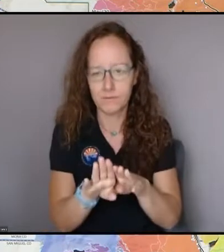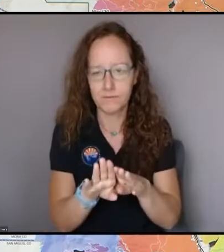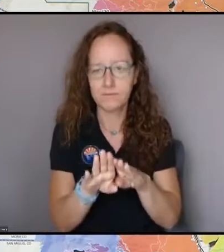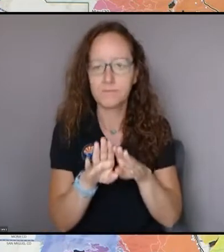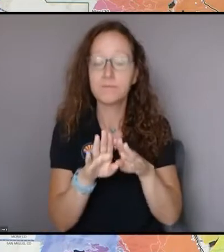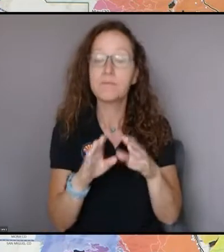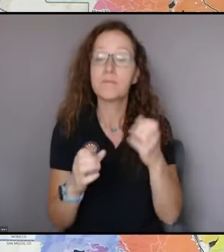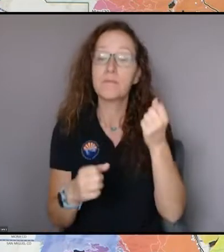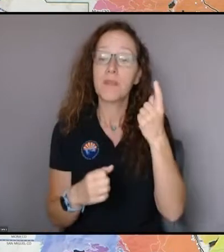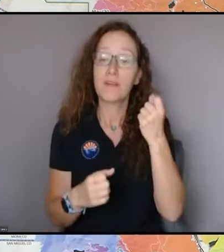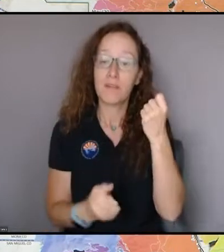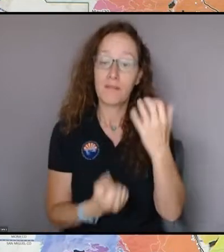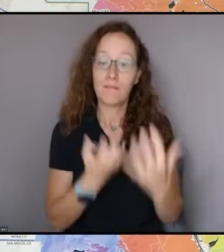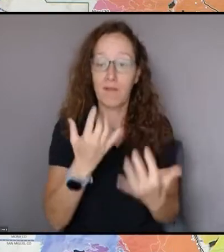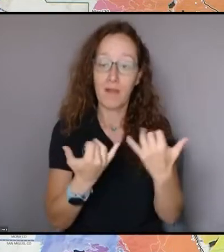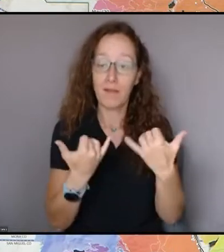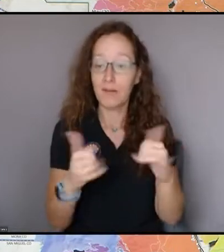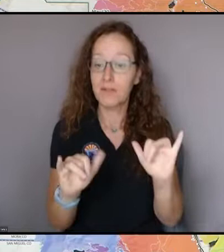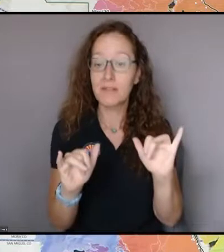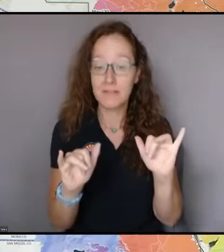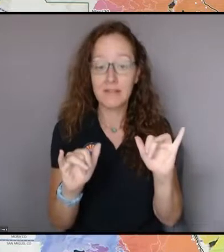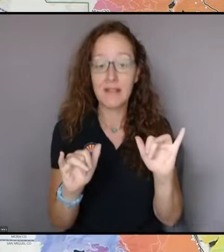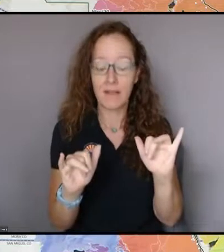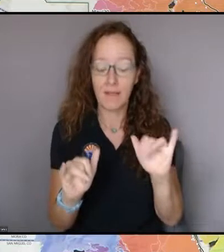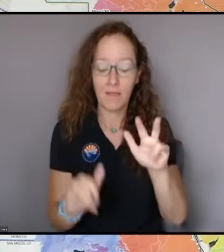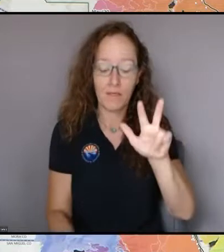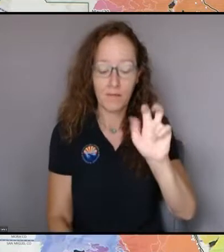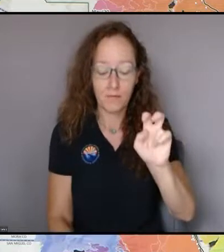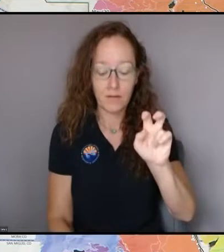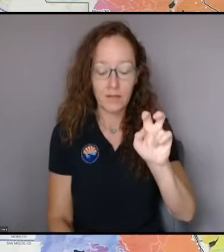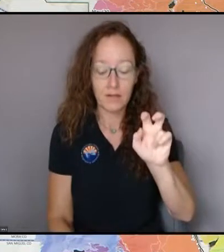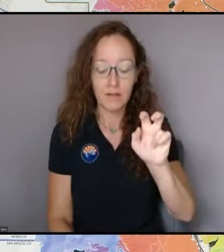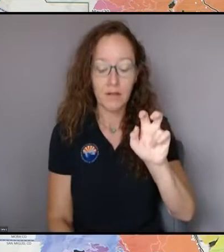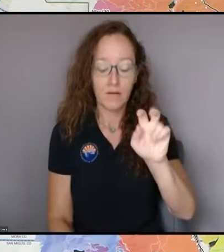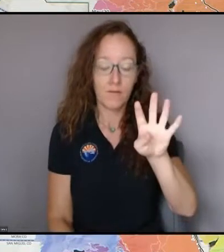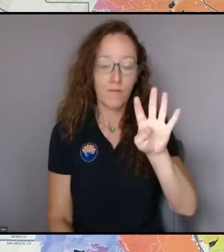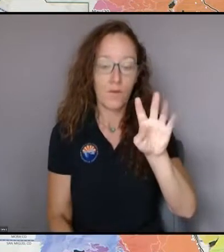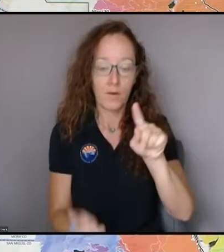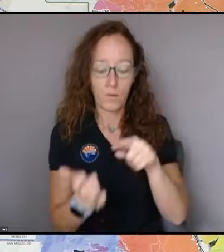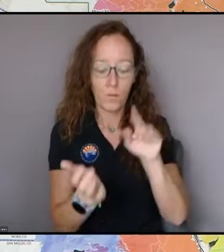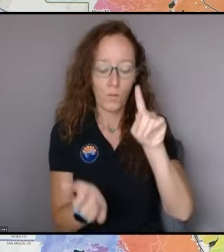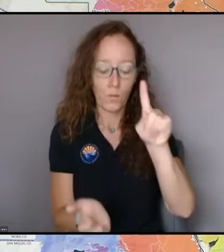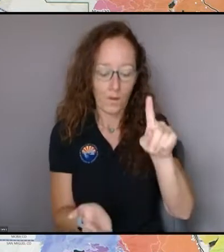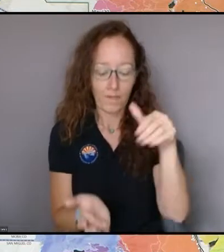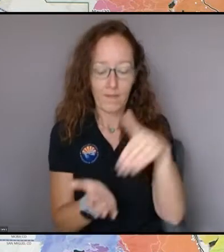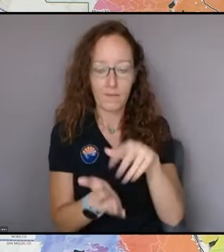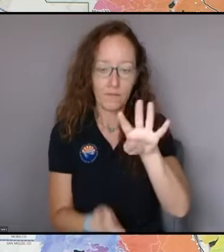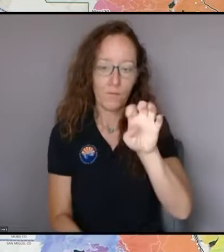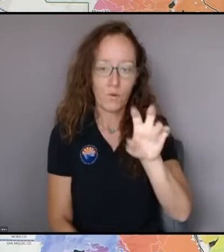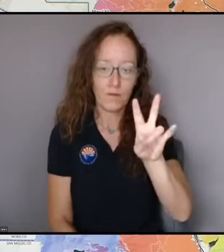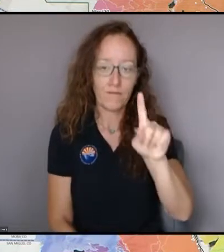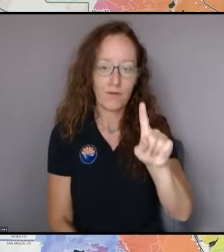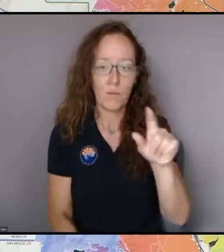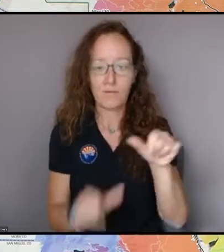341,471 acres. Still 72% contained. The number of personnel